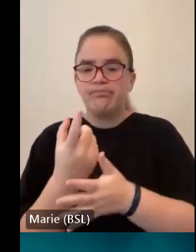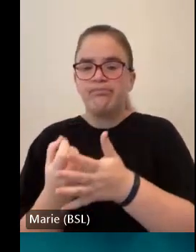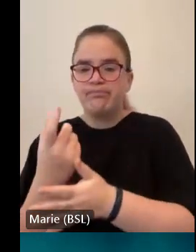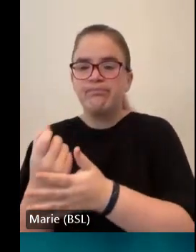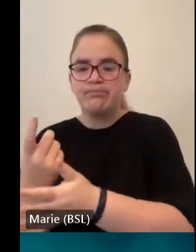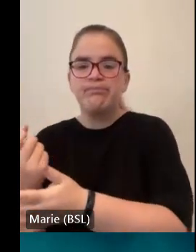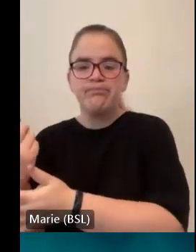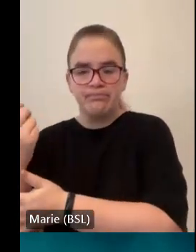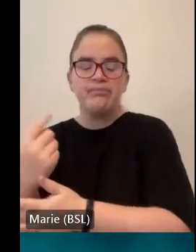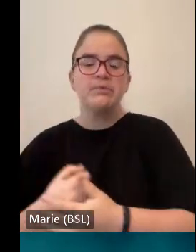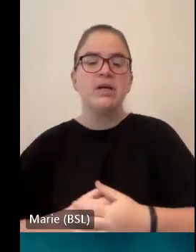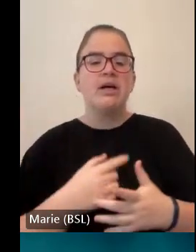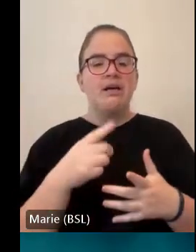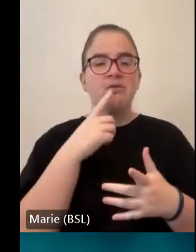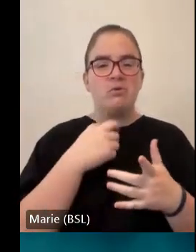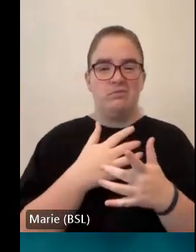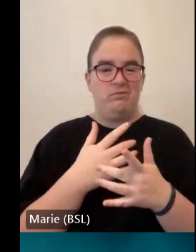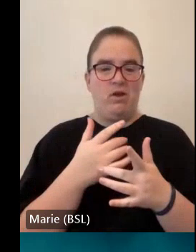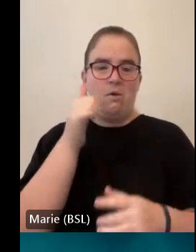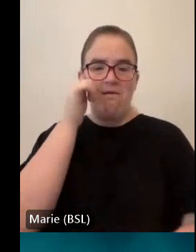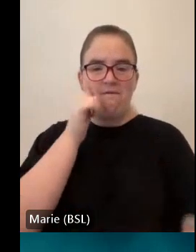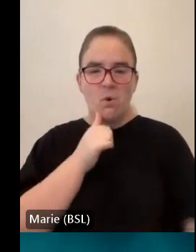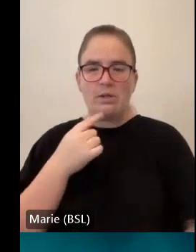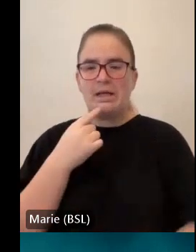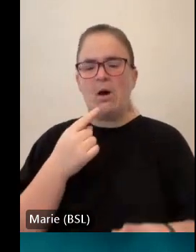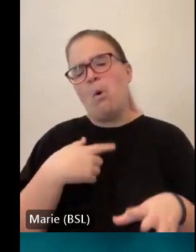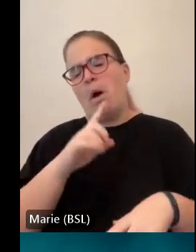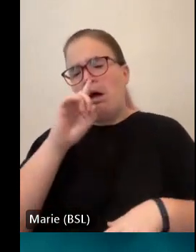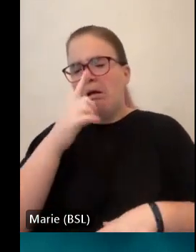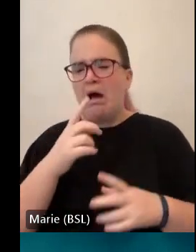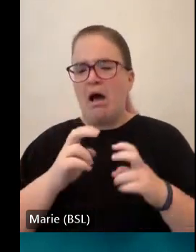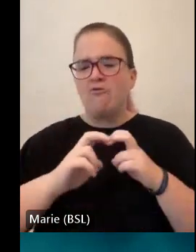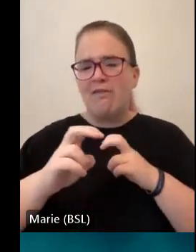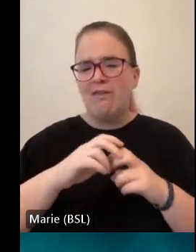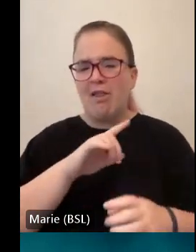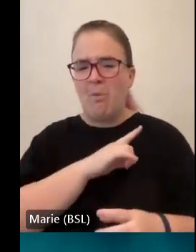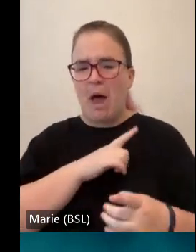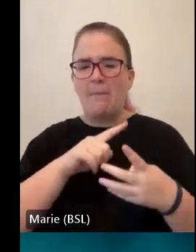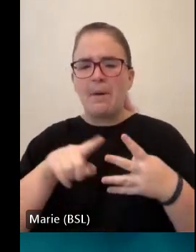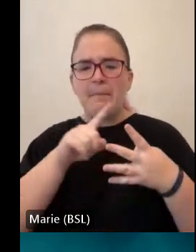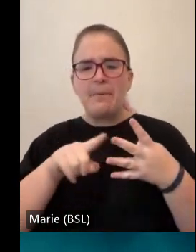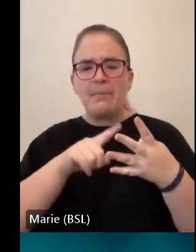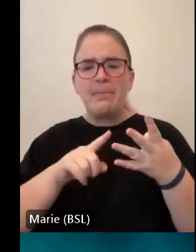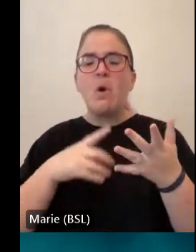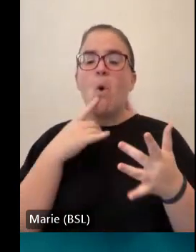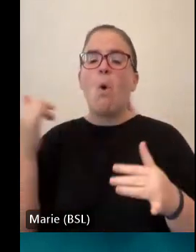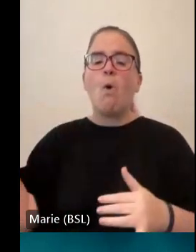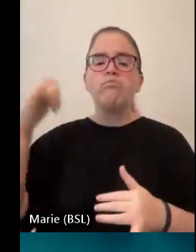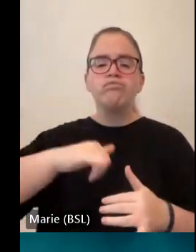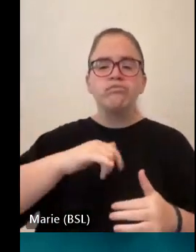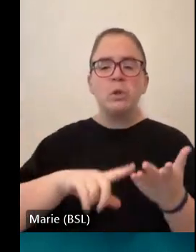for fraudsters sort of making their reasons for not traveling and coming to the UK and the like.